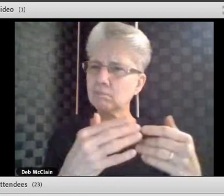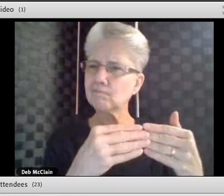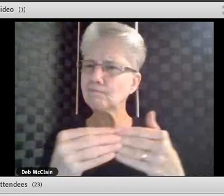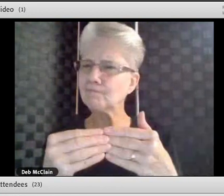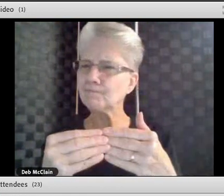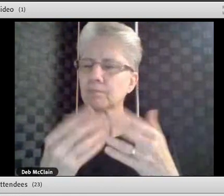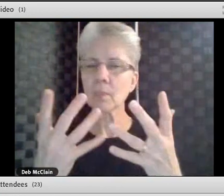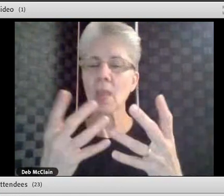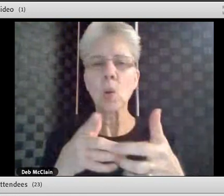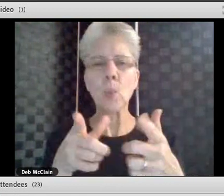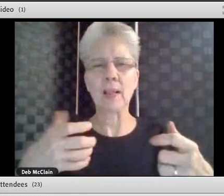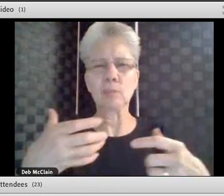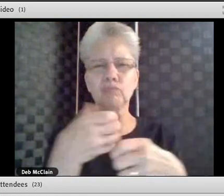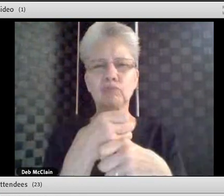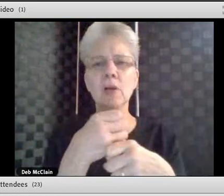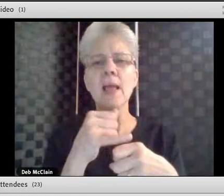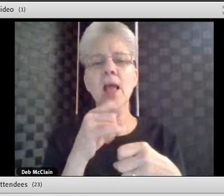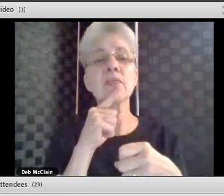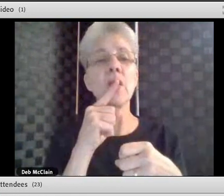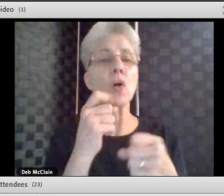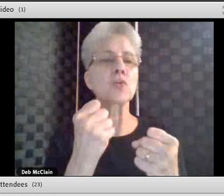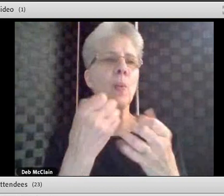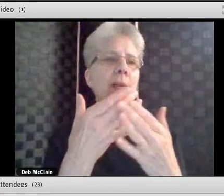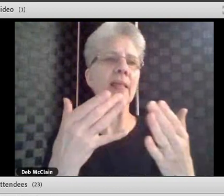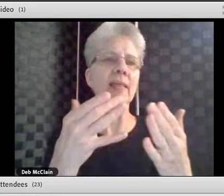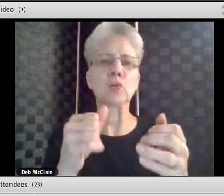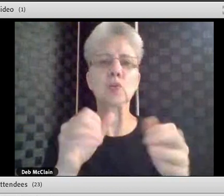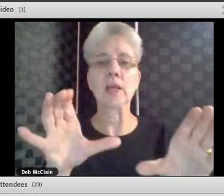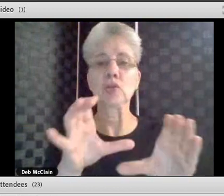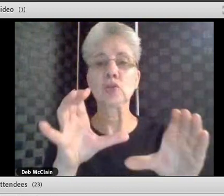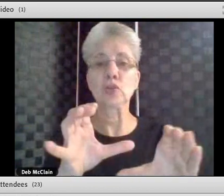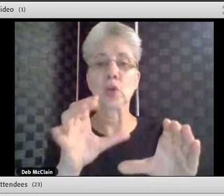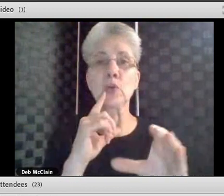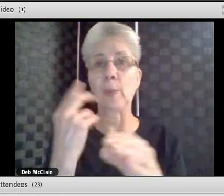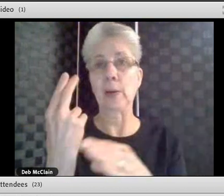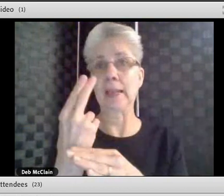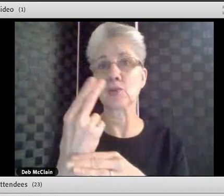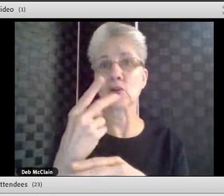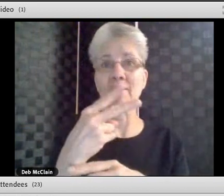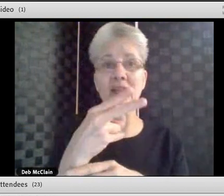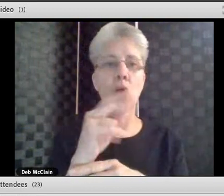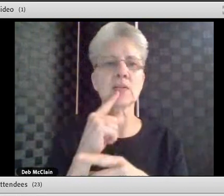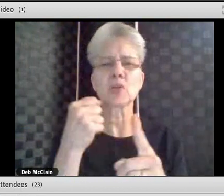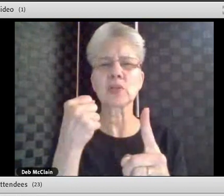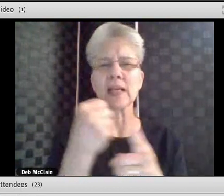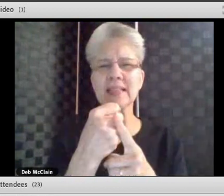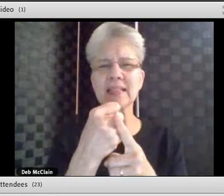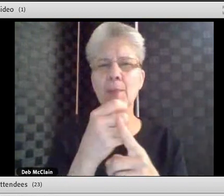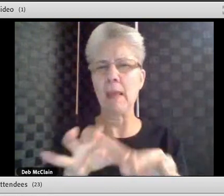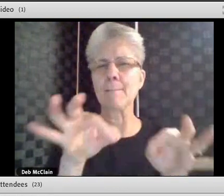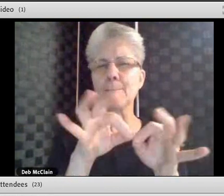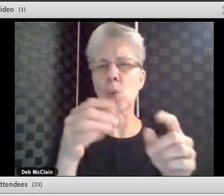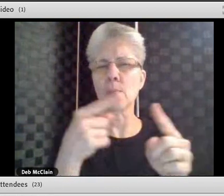and there are so many things you could do to put in the history of VR, so I'm just going to hit some of the high points that I thought were interesting.